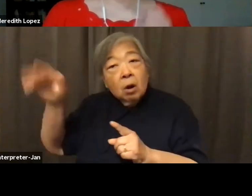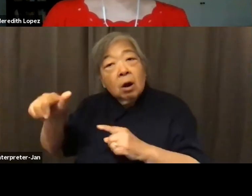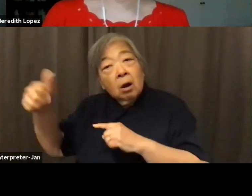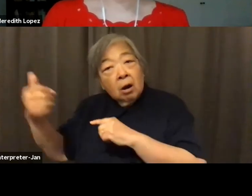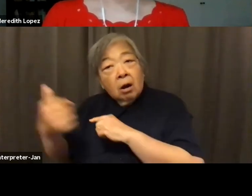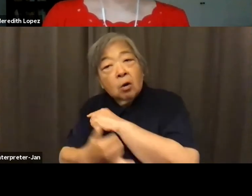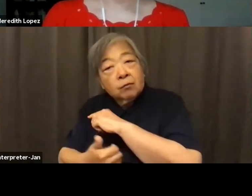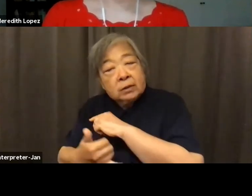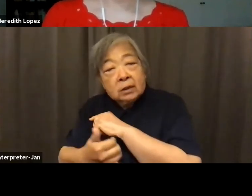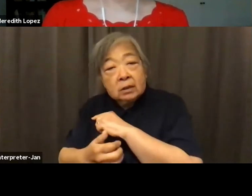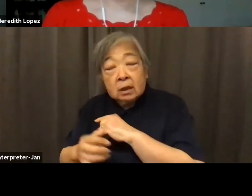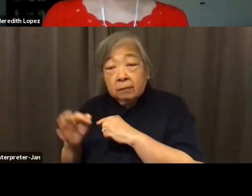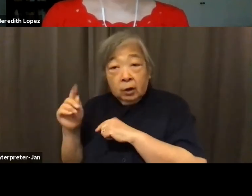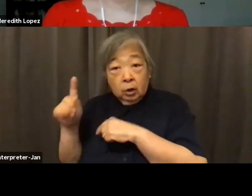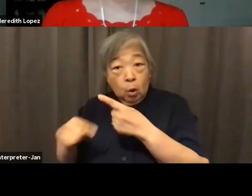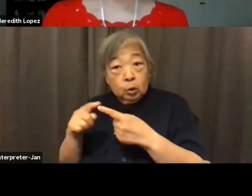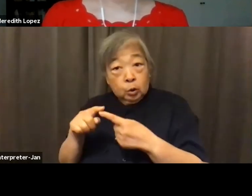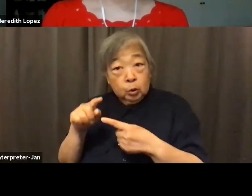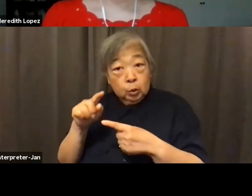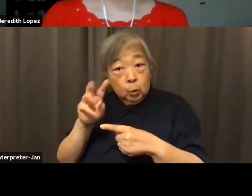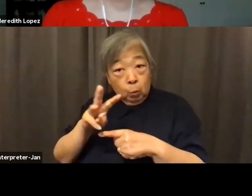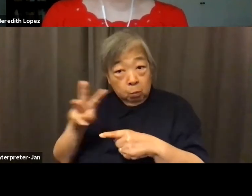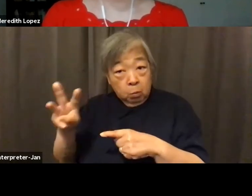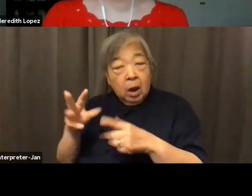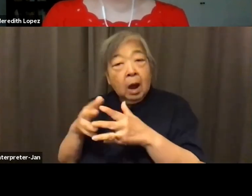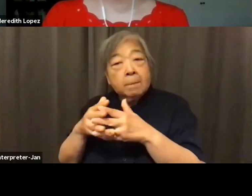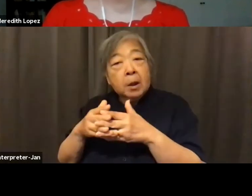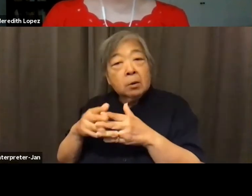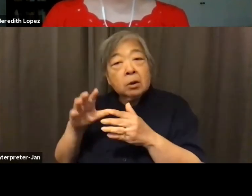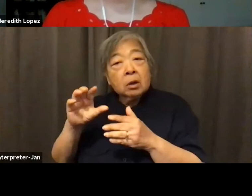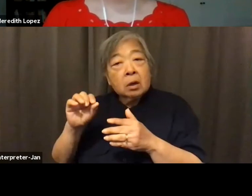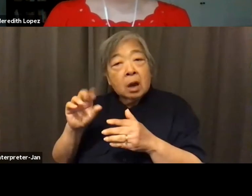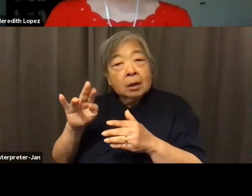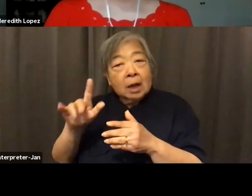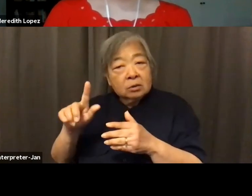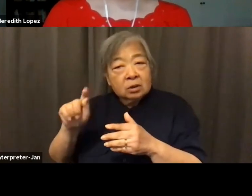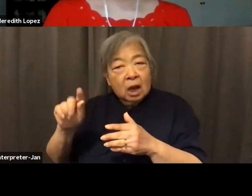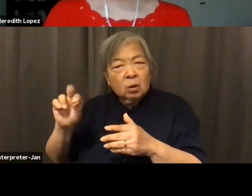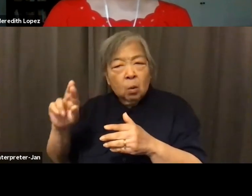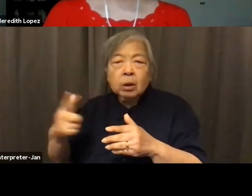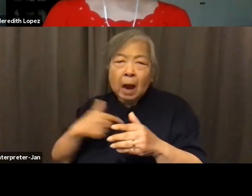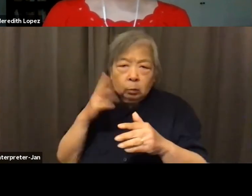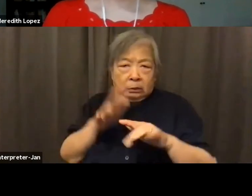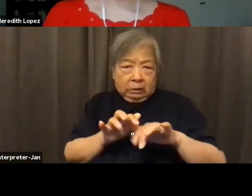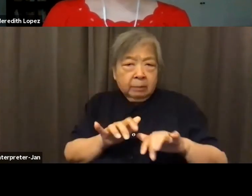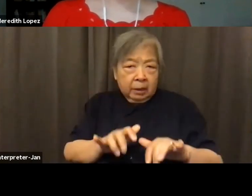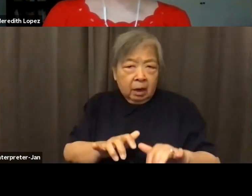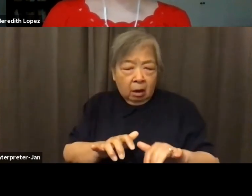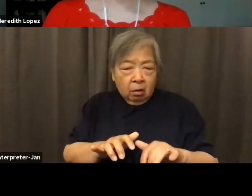AmericanCouncils.org, and I can type it after I'm finished talking, you can find information